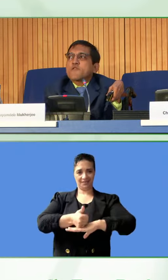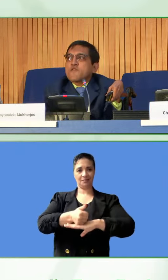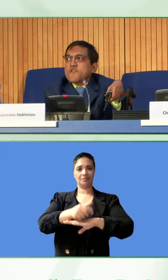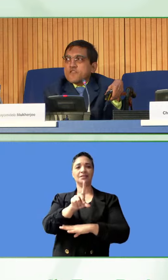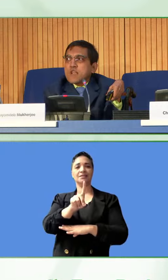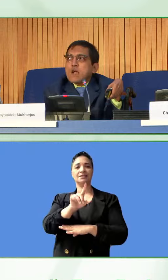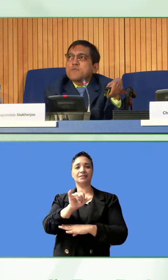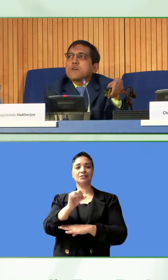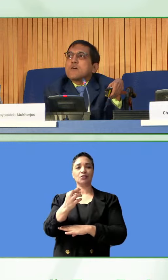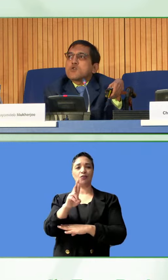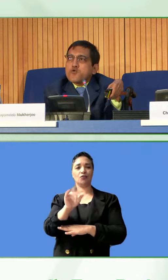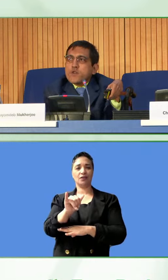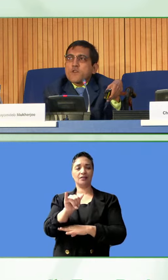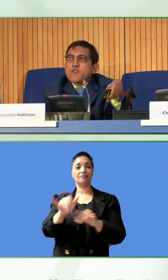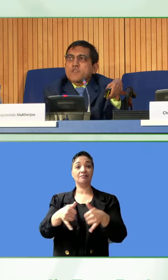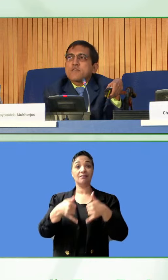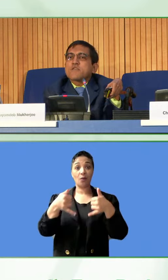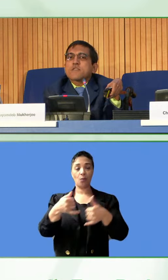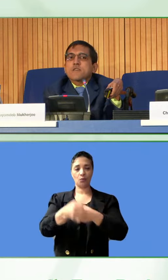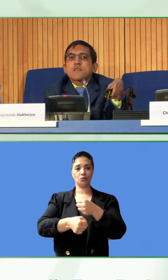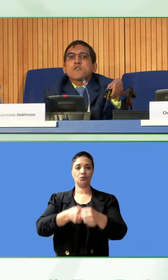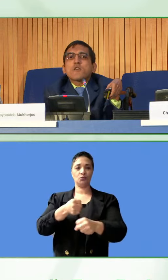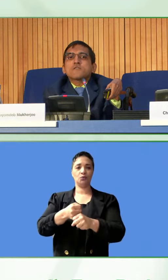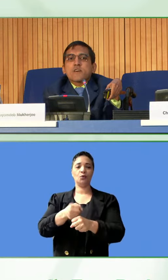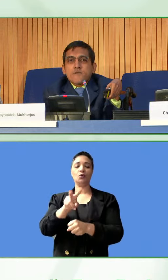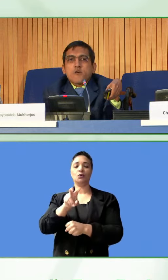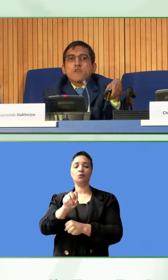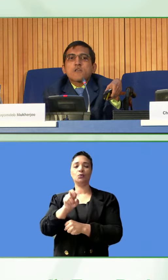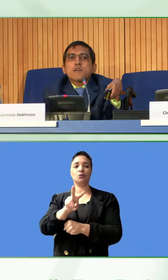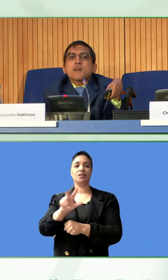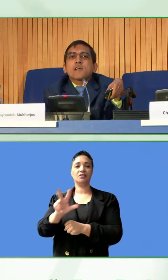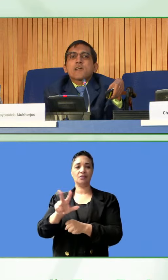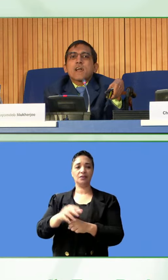for the first time two innovators got the award.